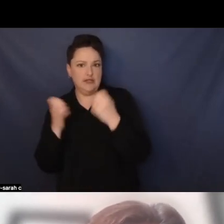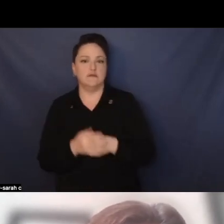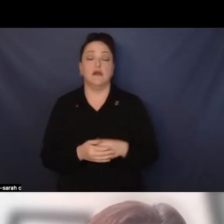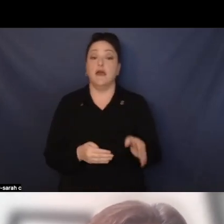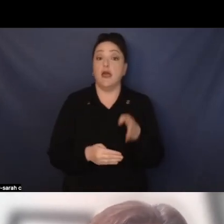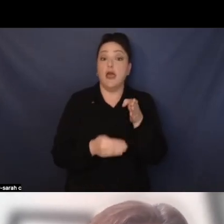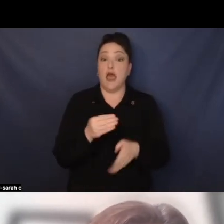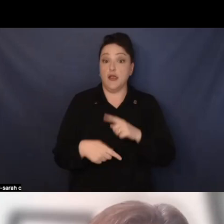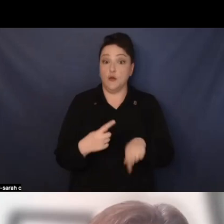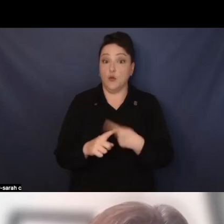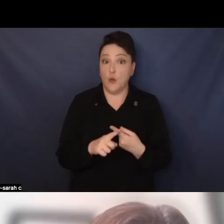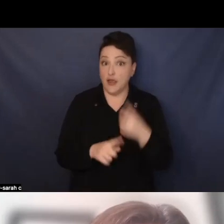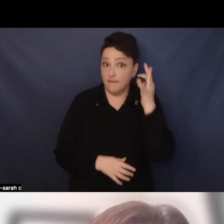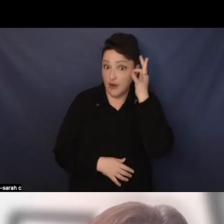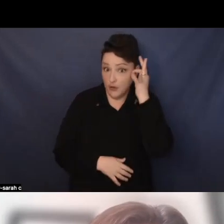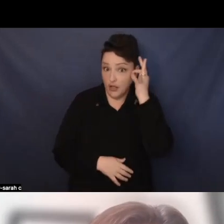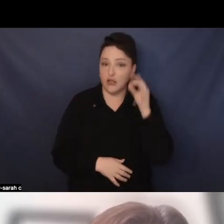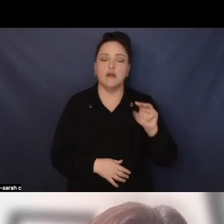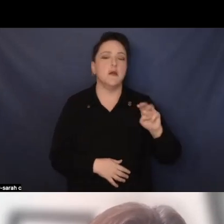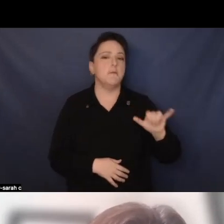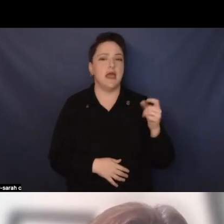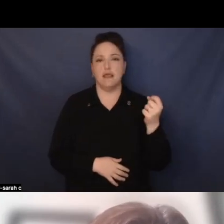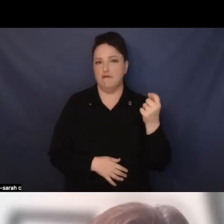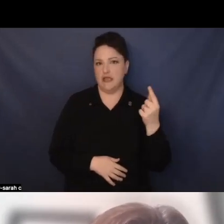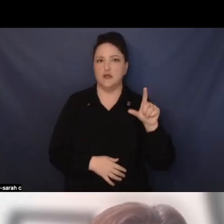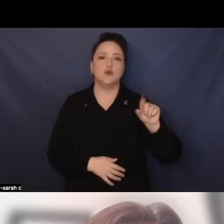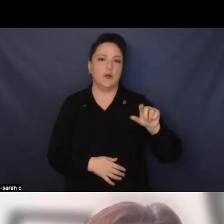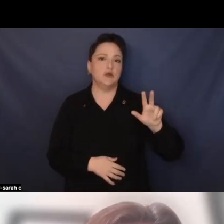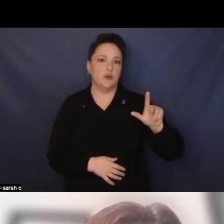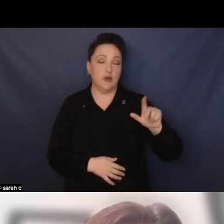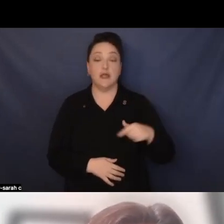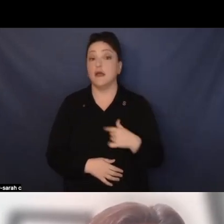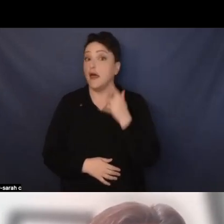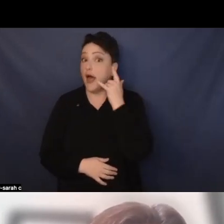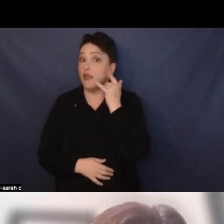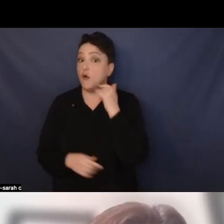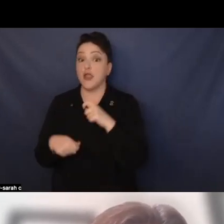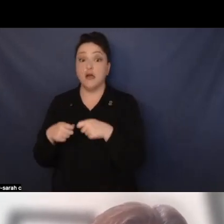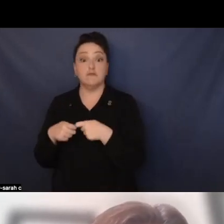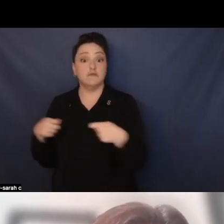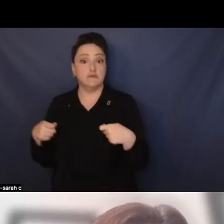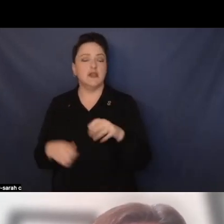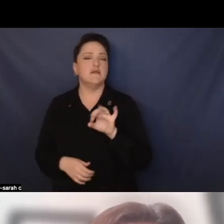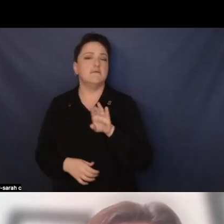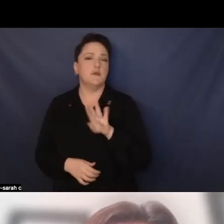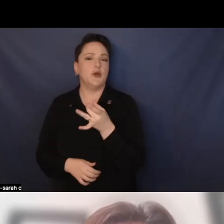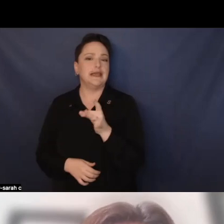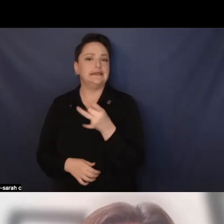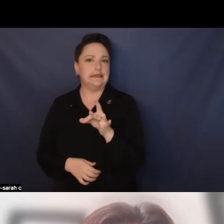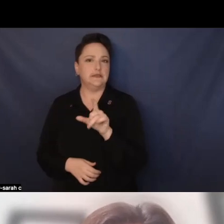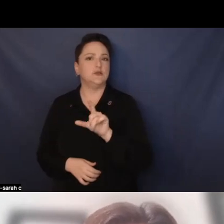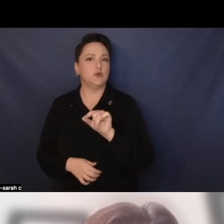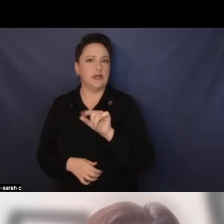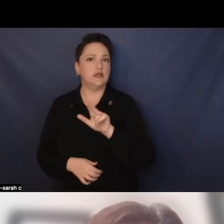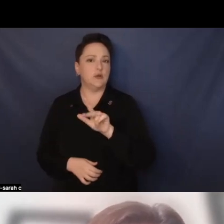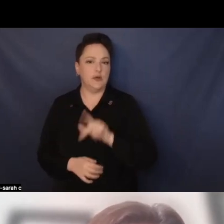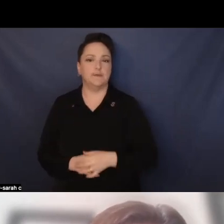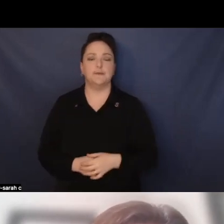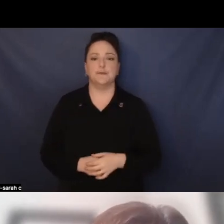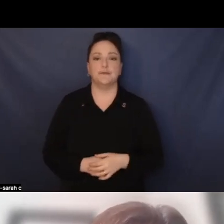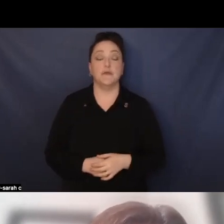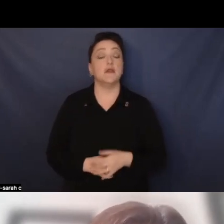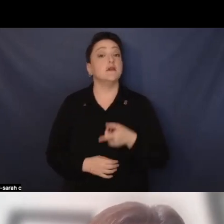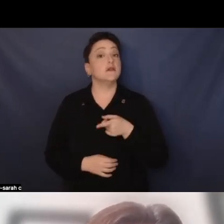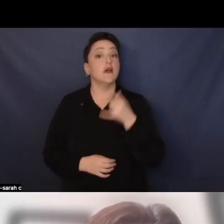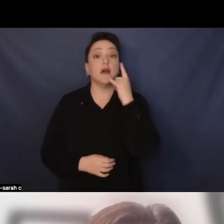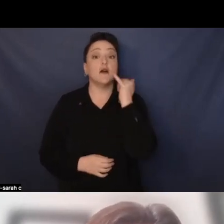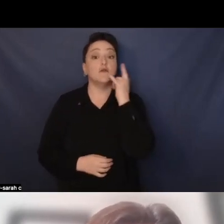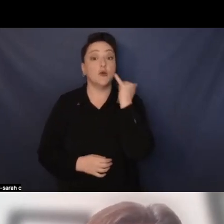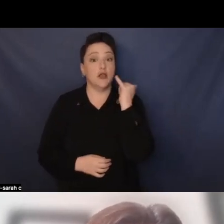2023. For the California side, February 18th, 2023. And then in California, on April 3rd, 2023,